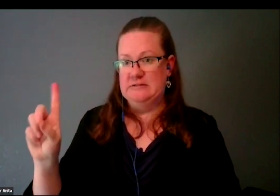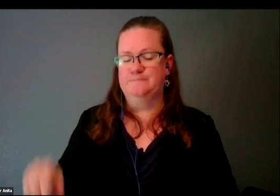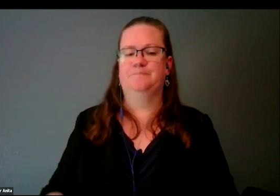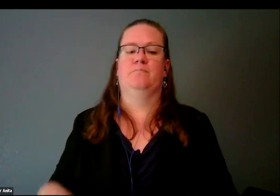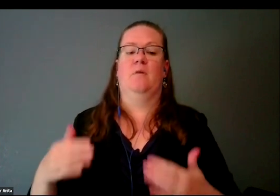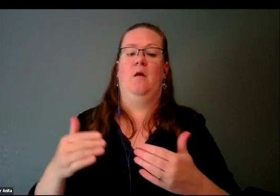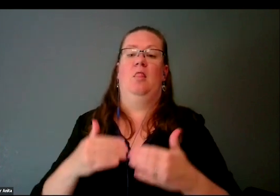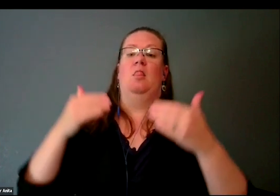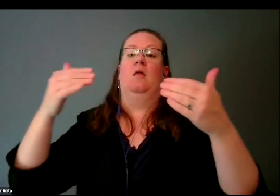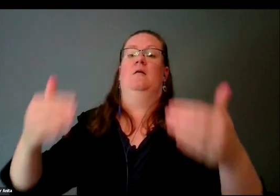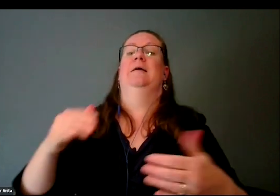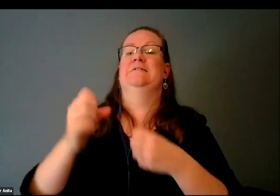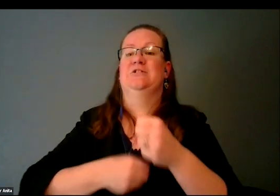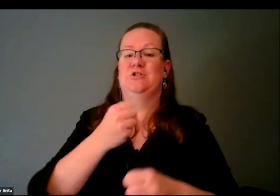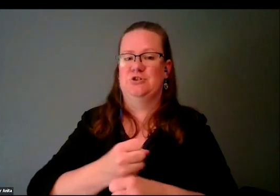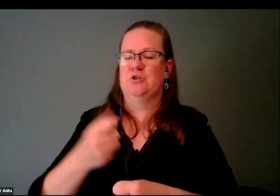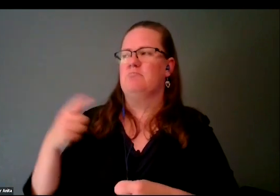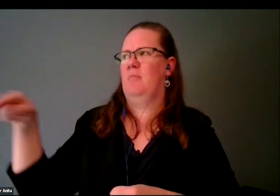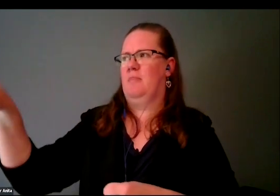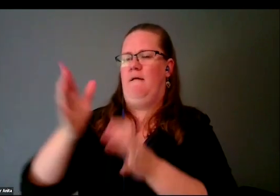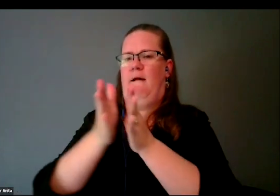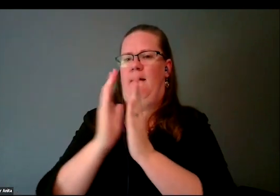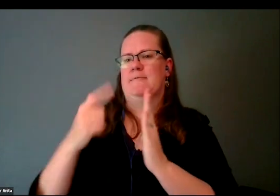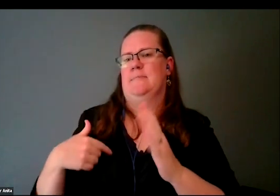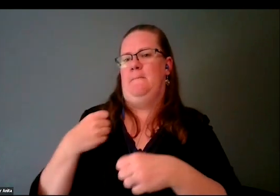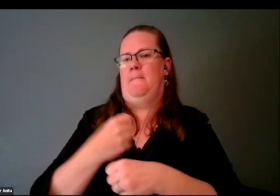a large-scale tactile map for Portland State University.